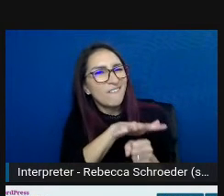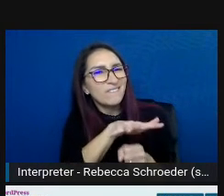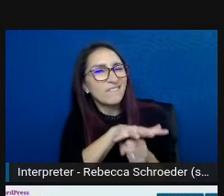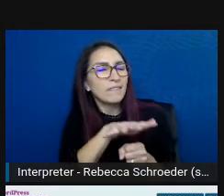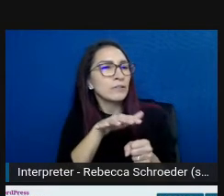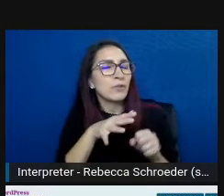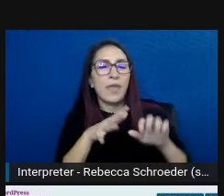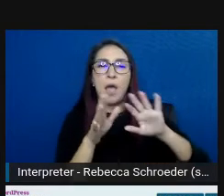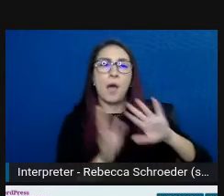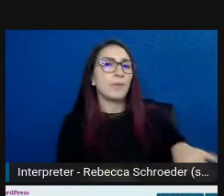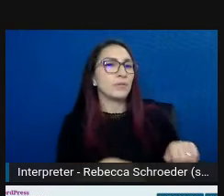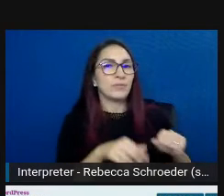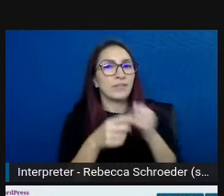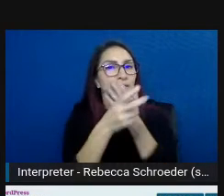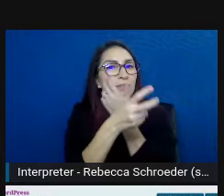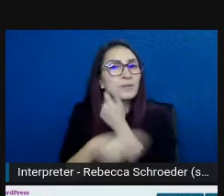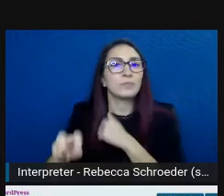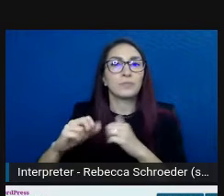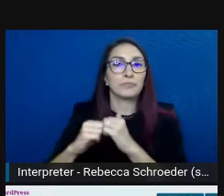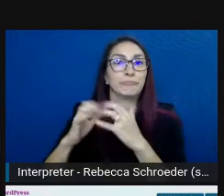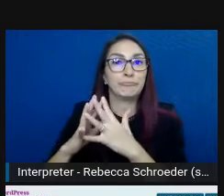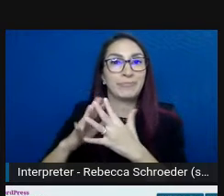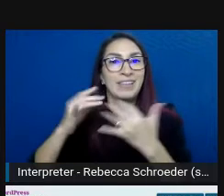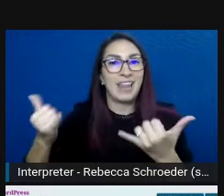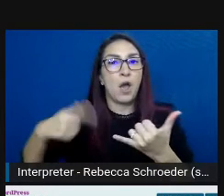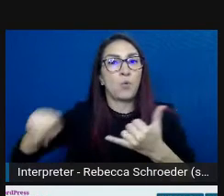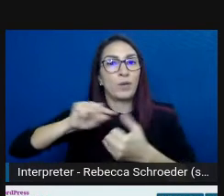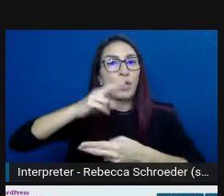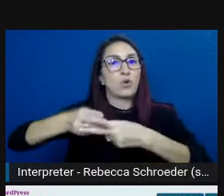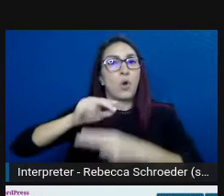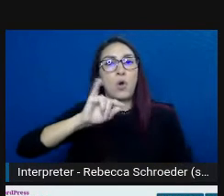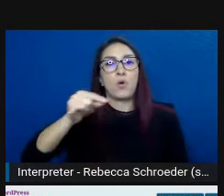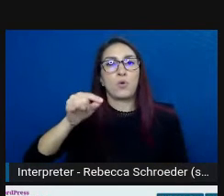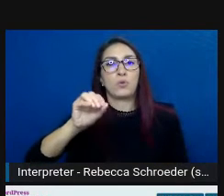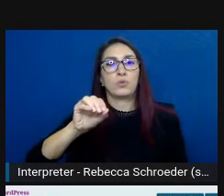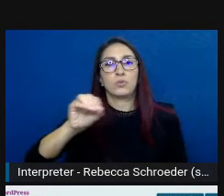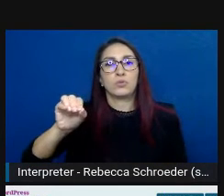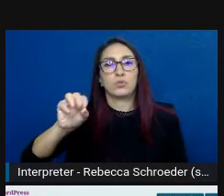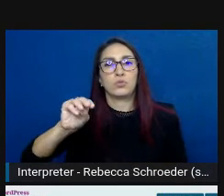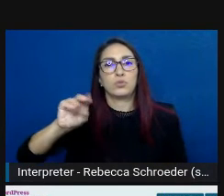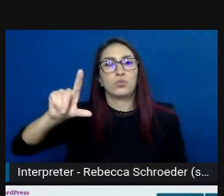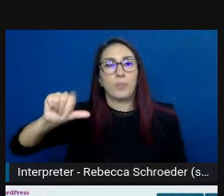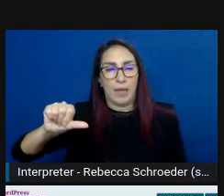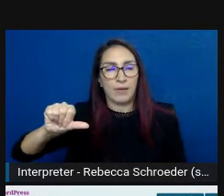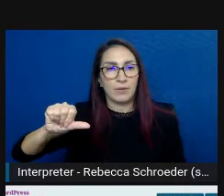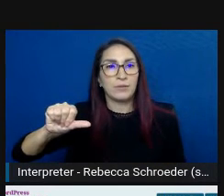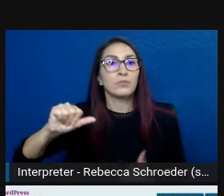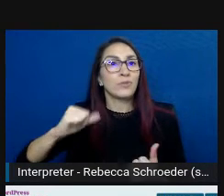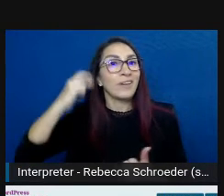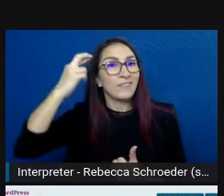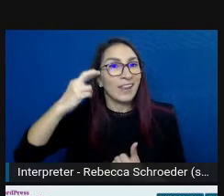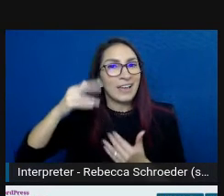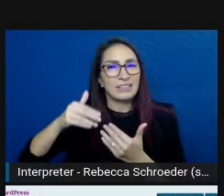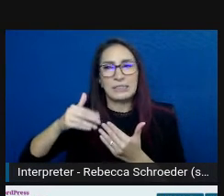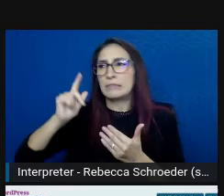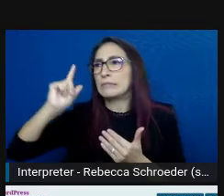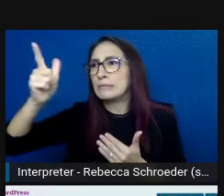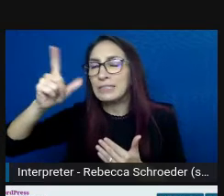know as Joomla I realize we have someone talking about Joomla line accessibility later today.